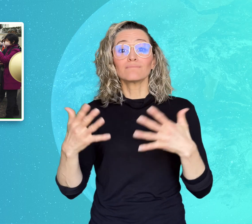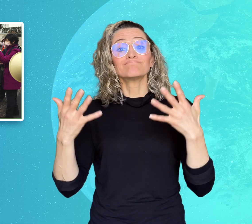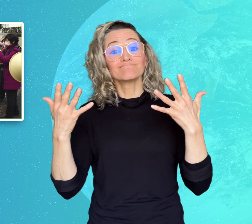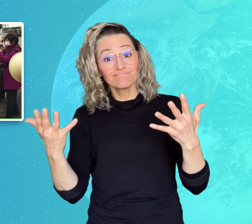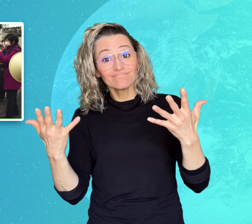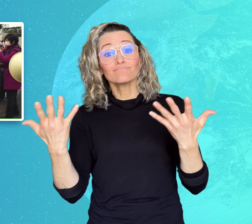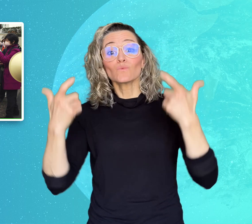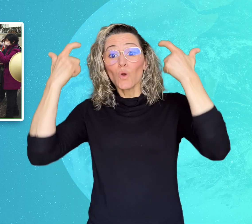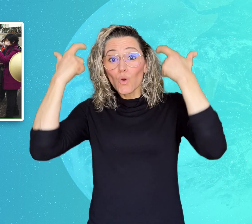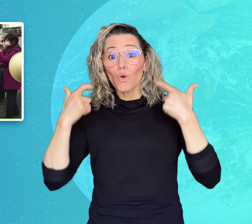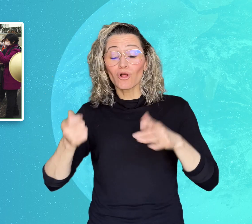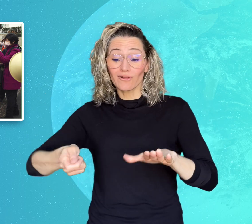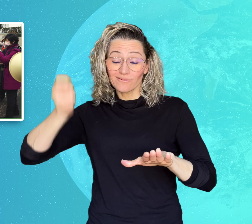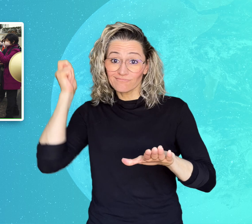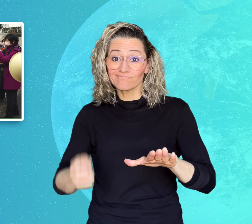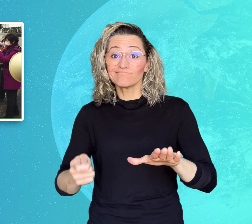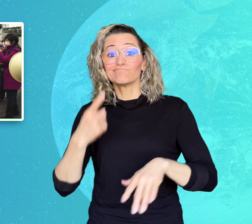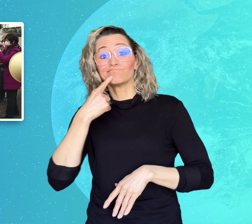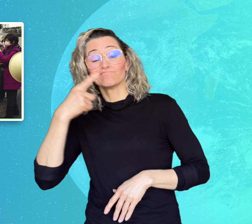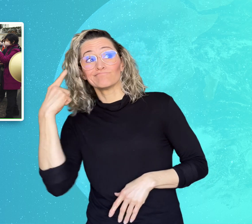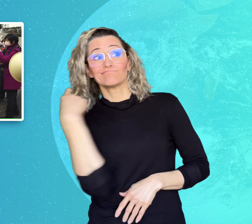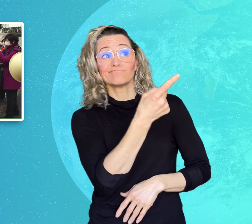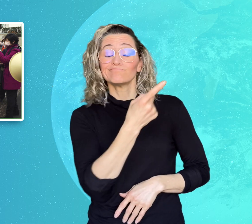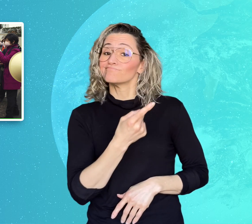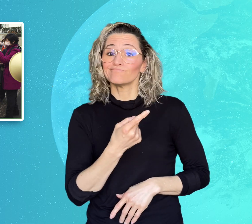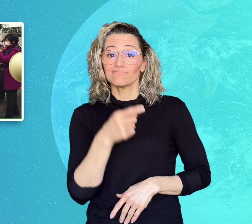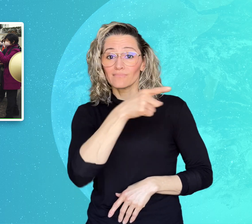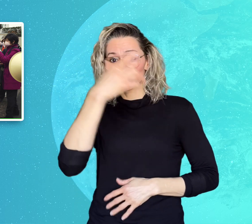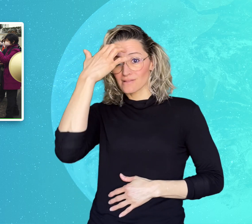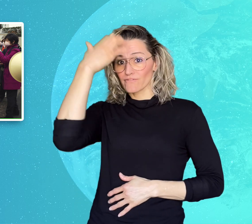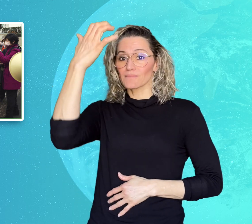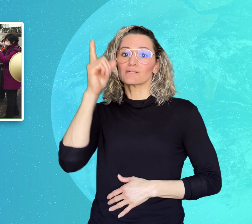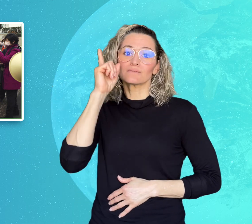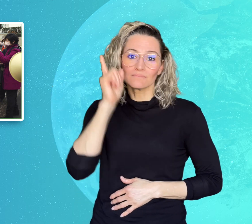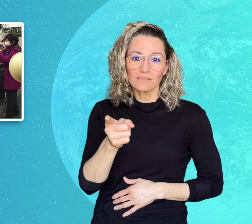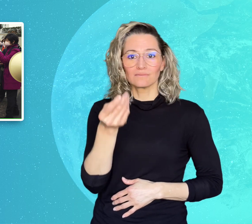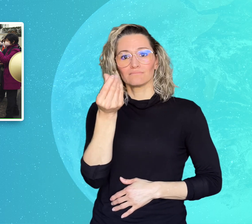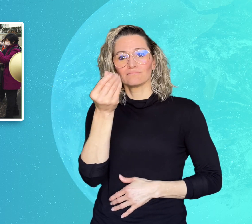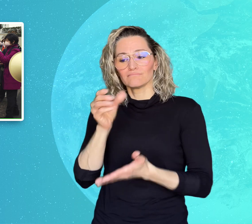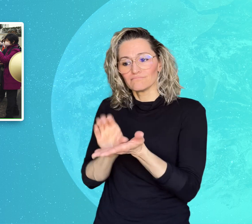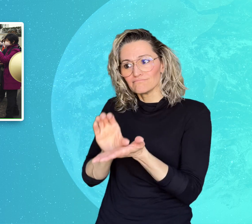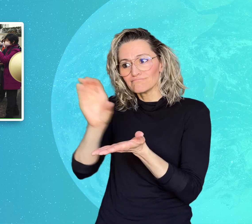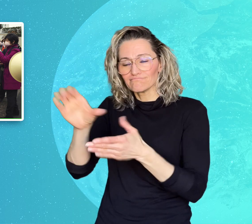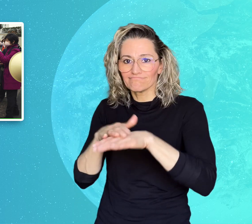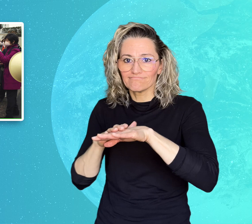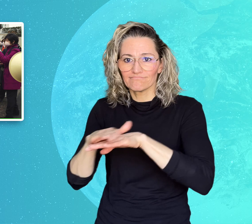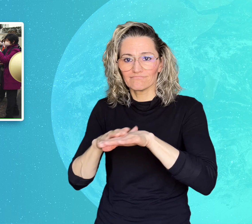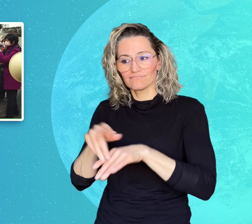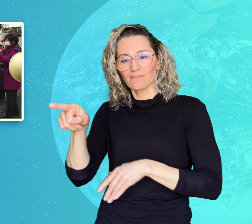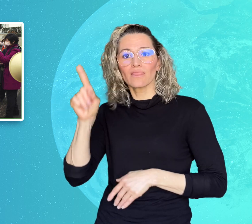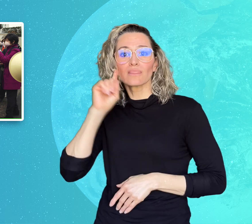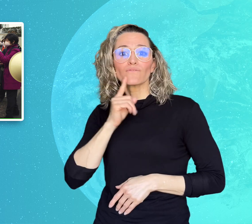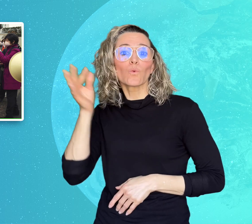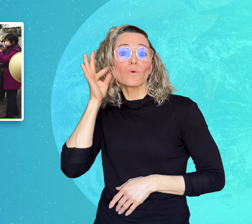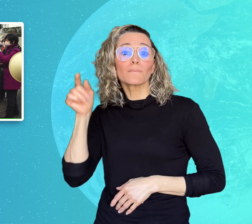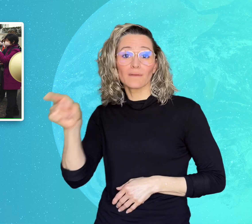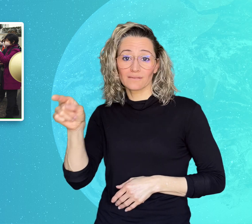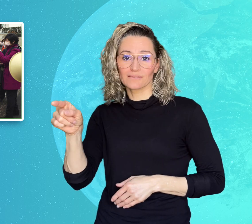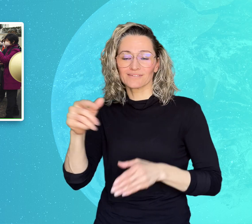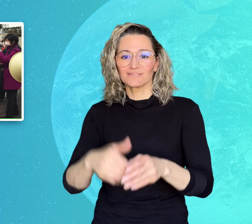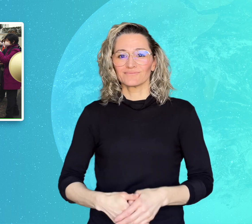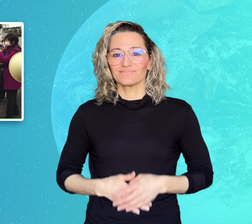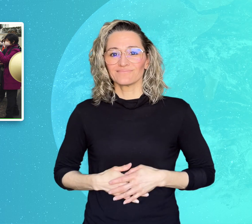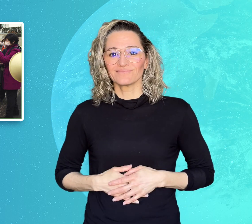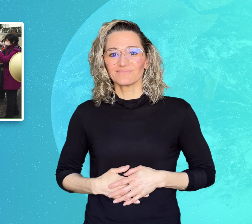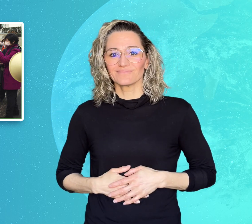for the government to compensate the Deaf woman.